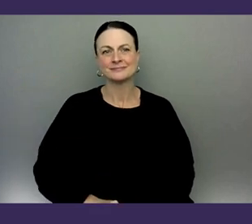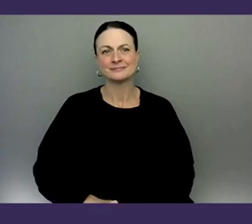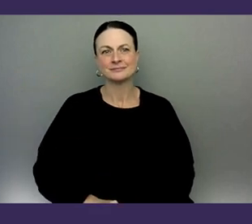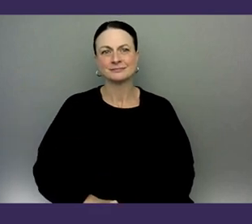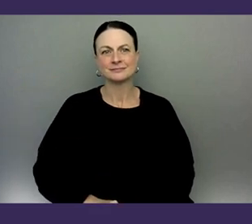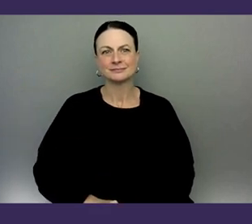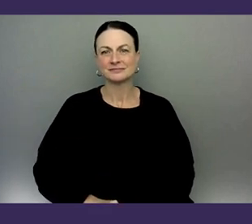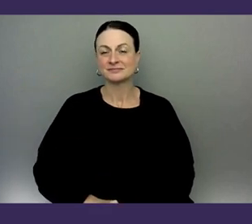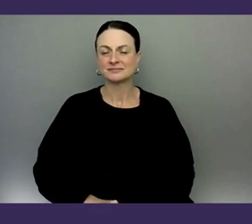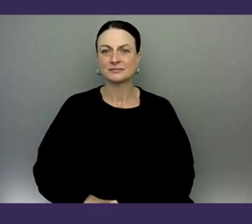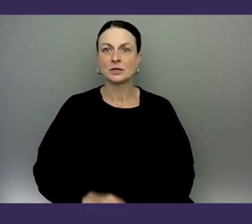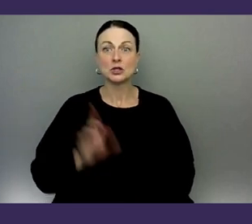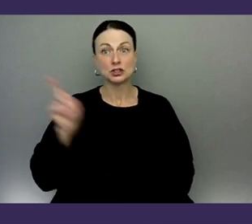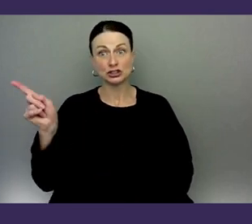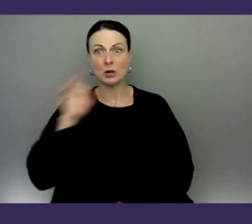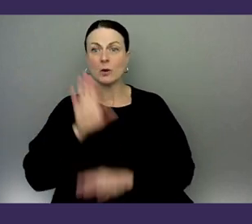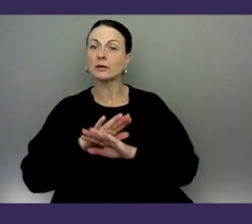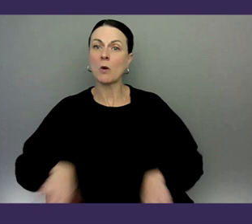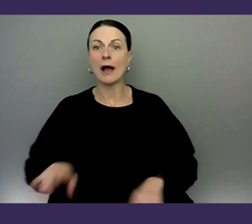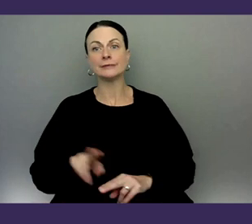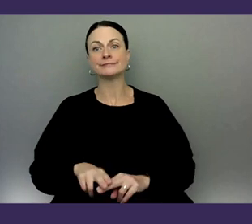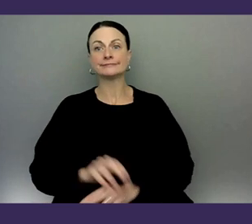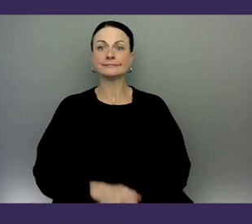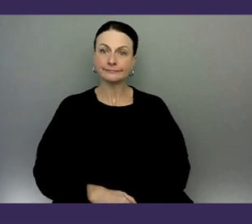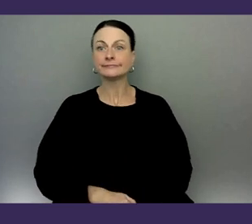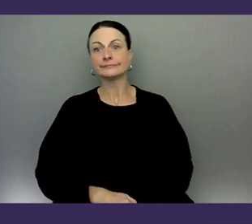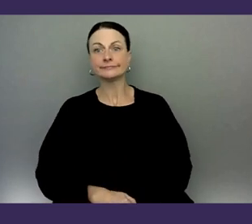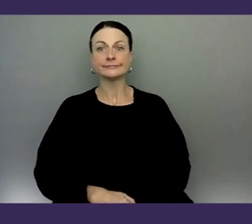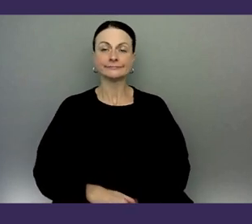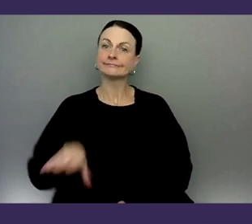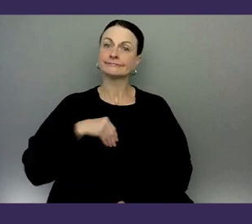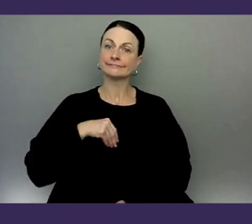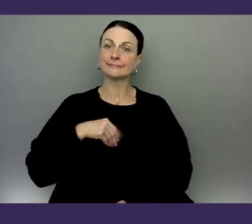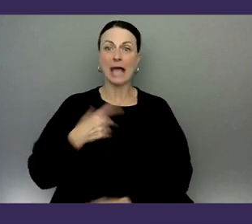She would be quietly sitting next to us and we would do all the talking,